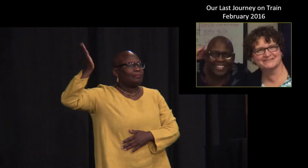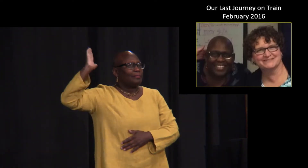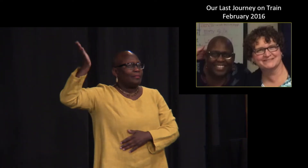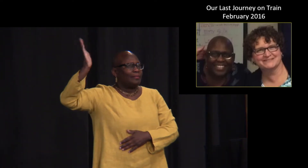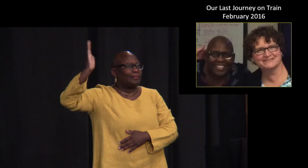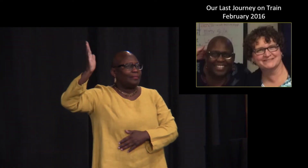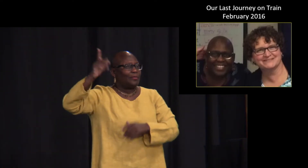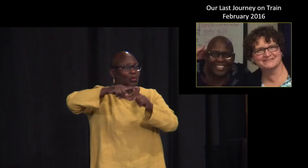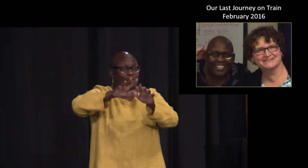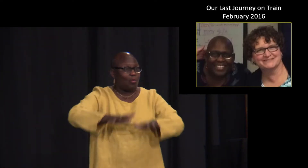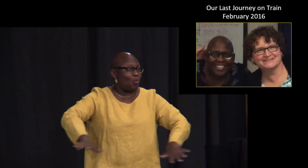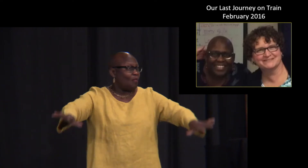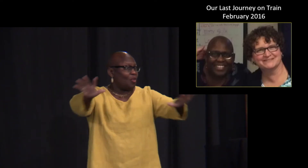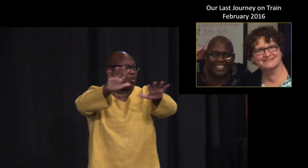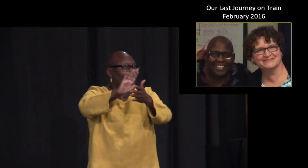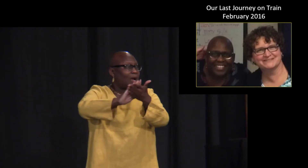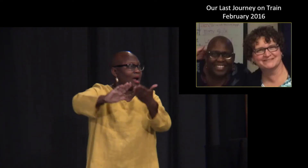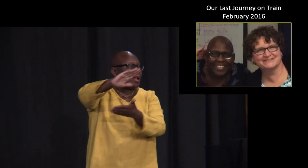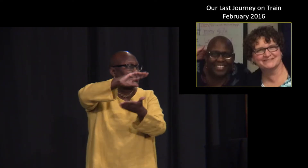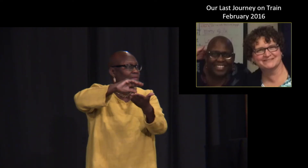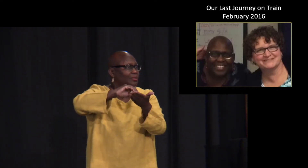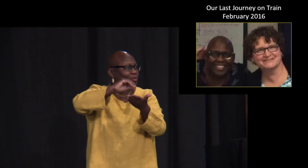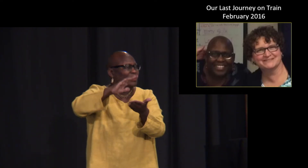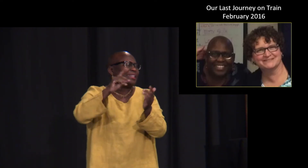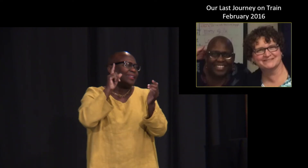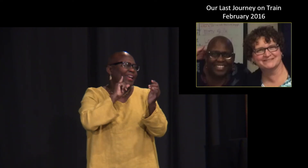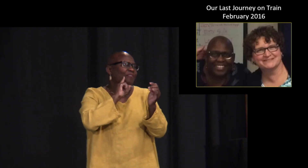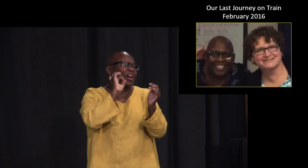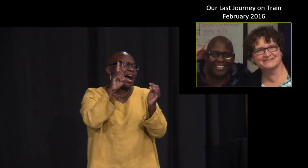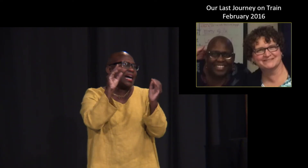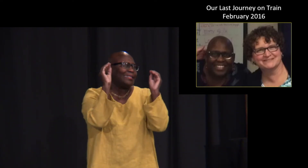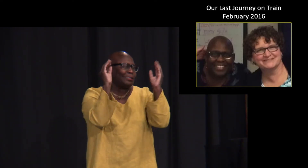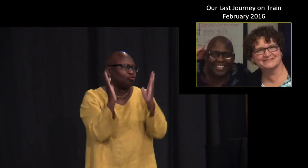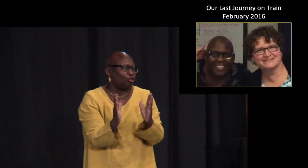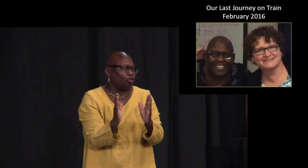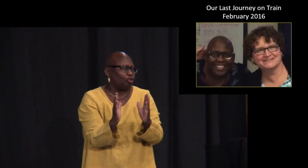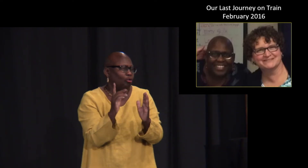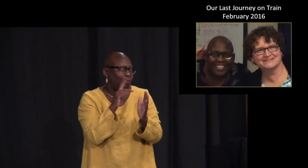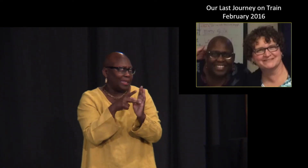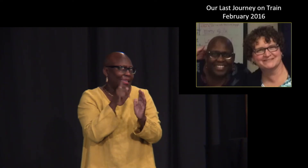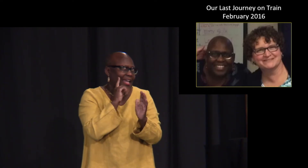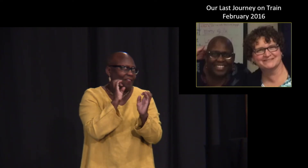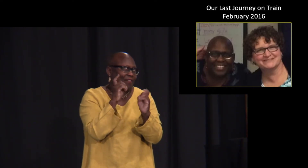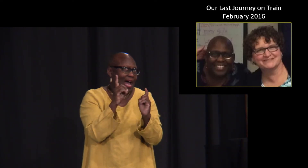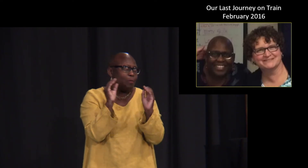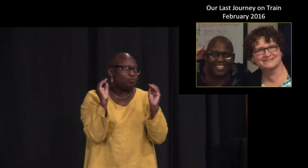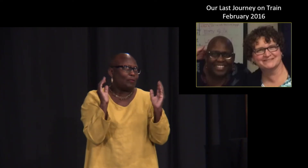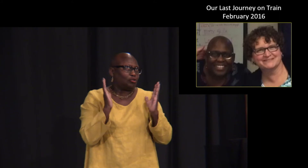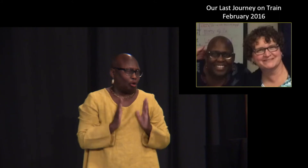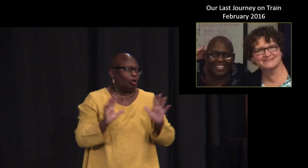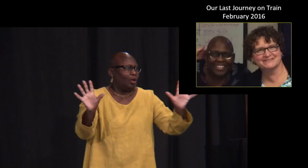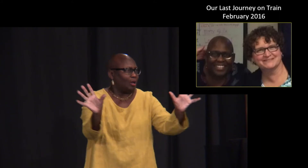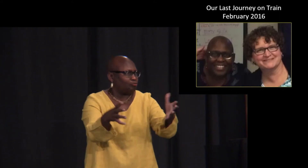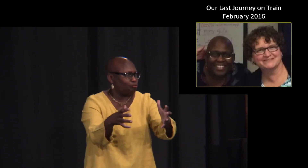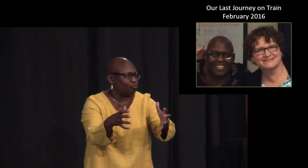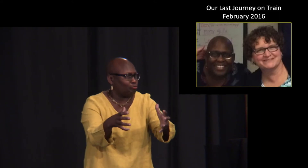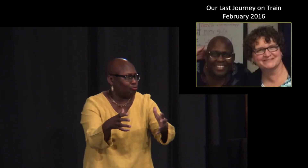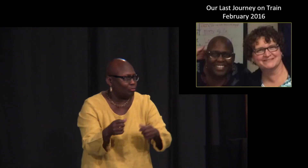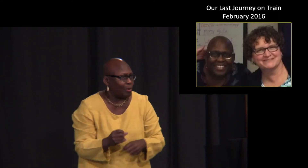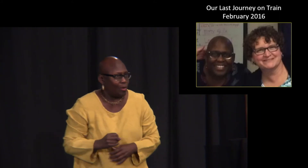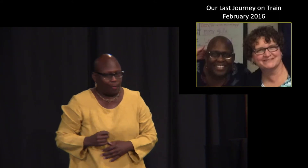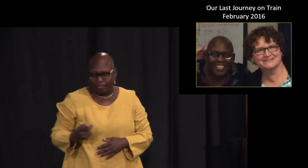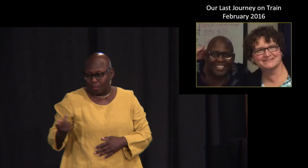Last year Amy and I took a four-hour train ride. We were going to be giving a